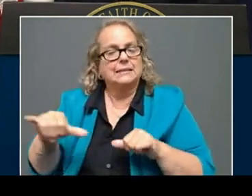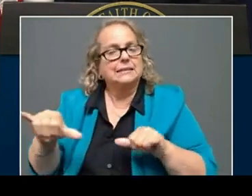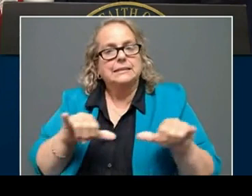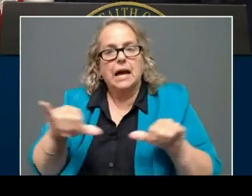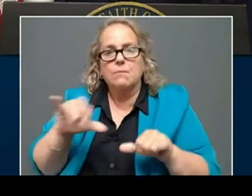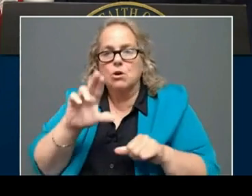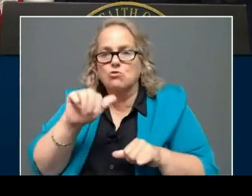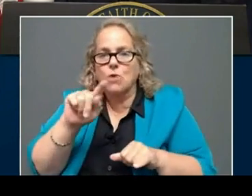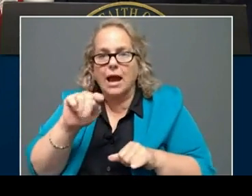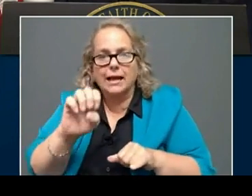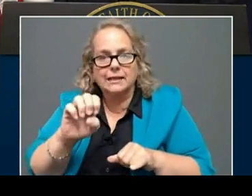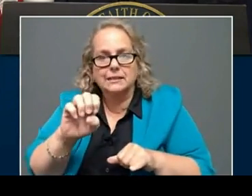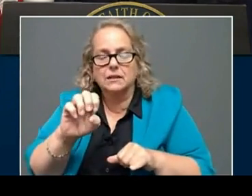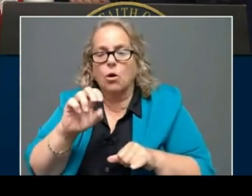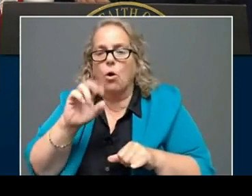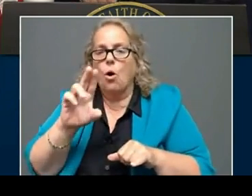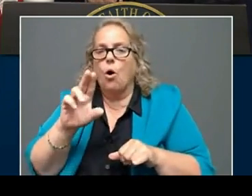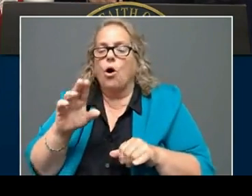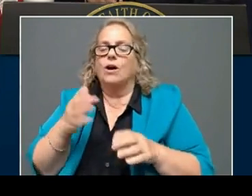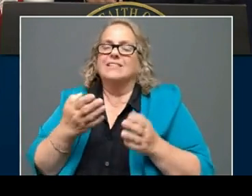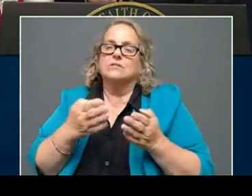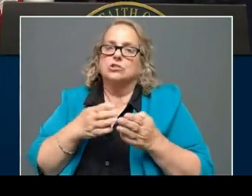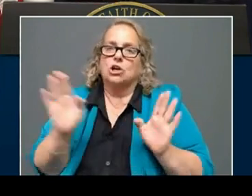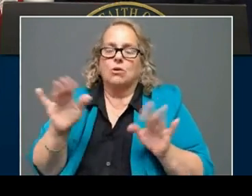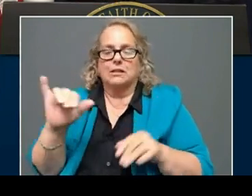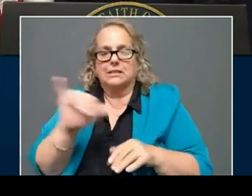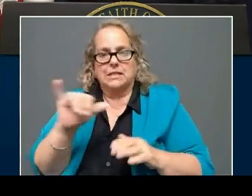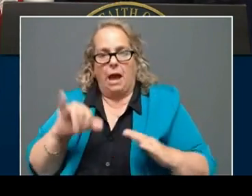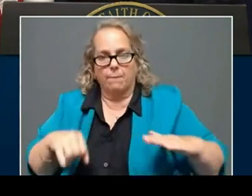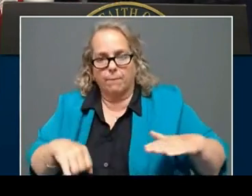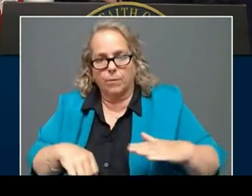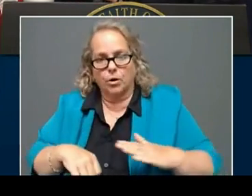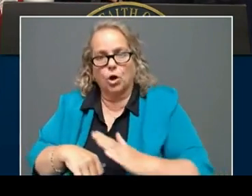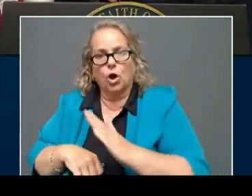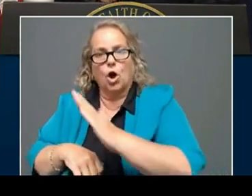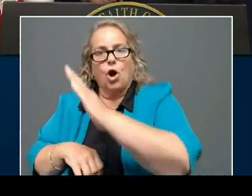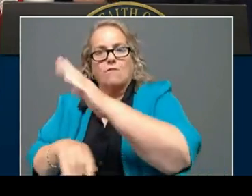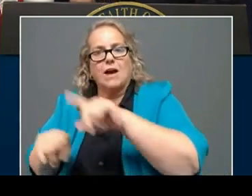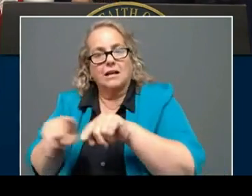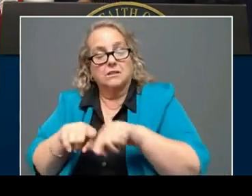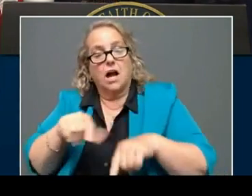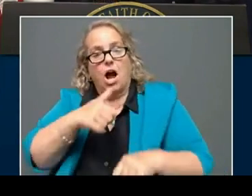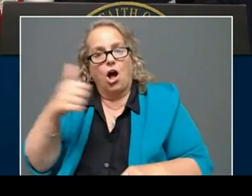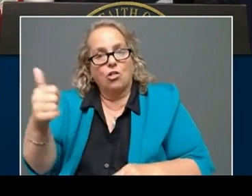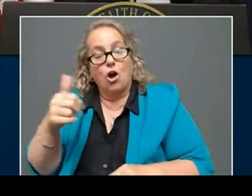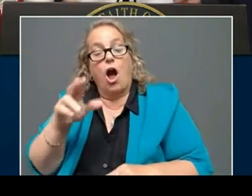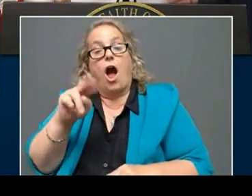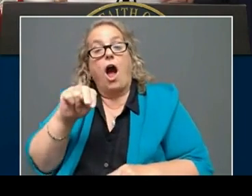the same curve at least as all other unvaccinated Kentucky ins.